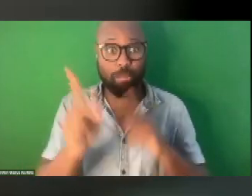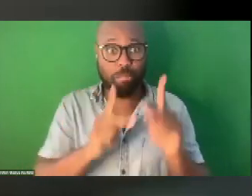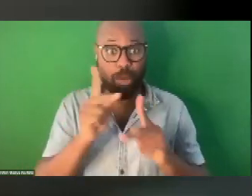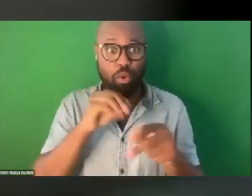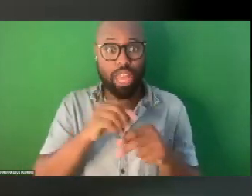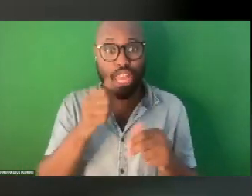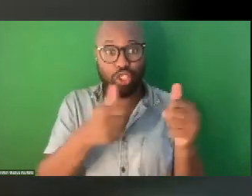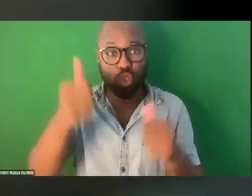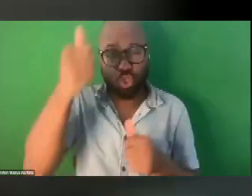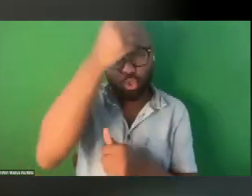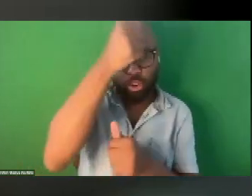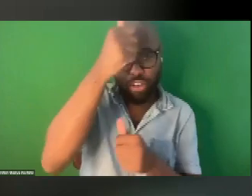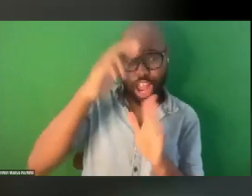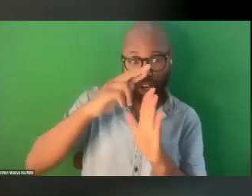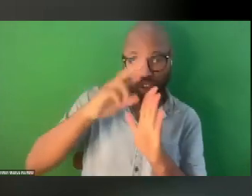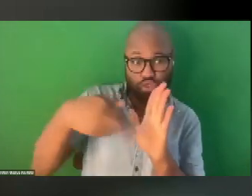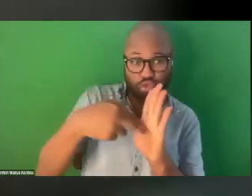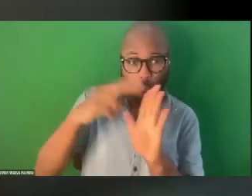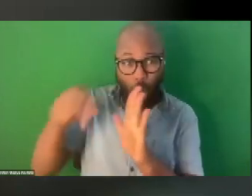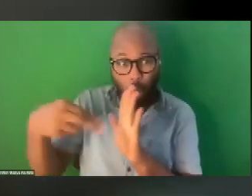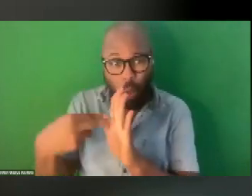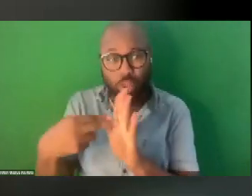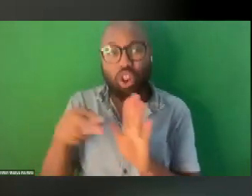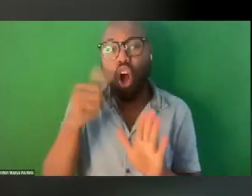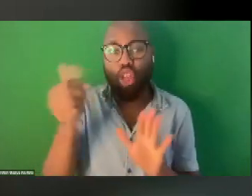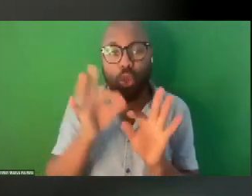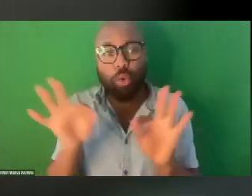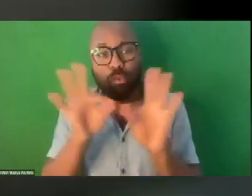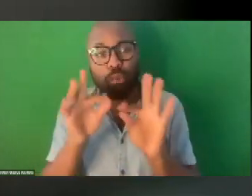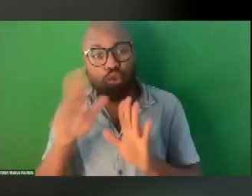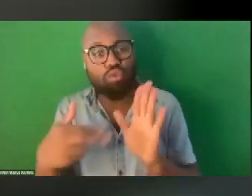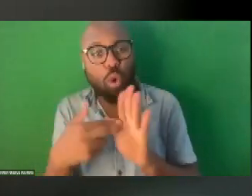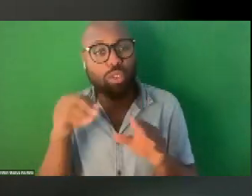in other really critical roles in organizations